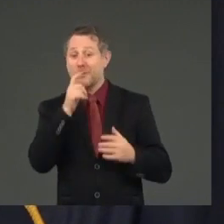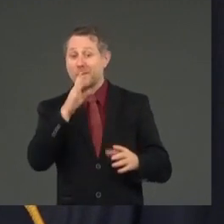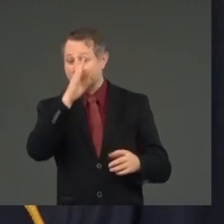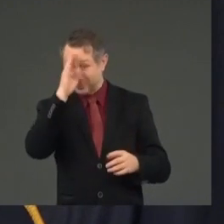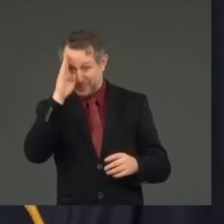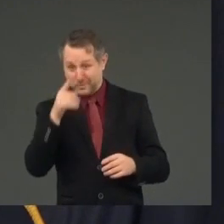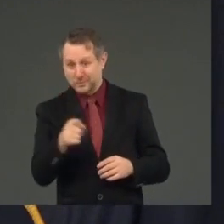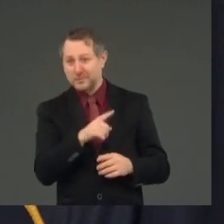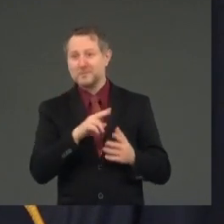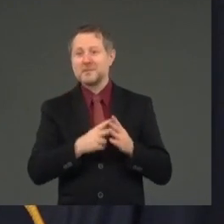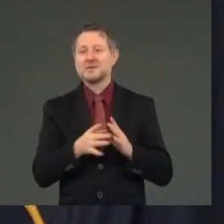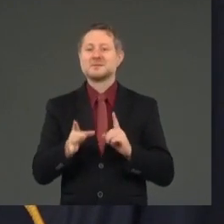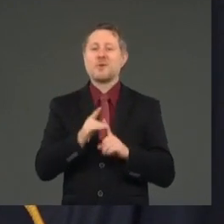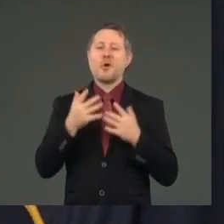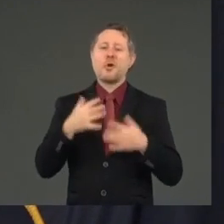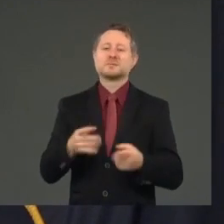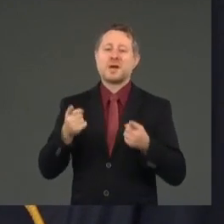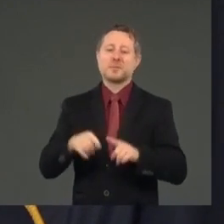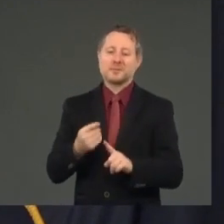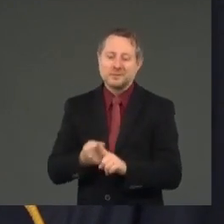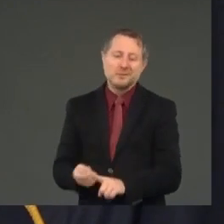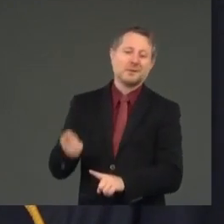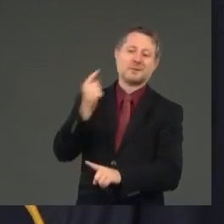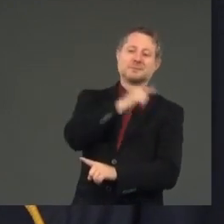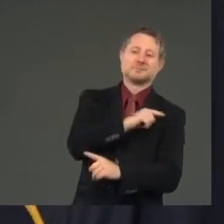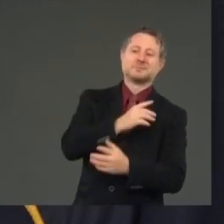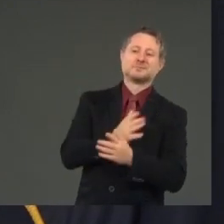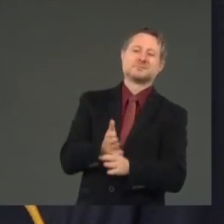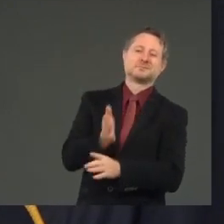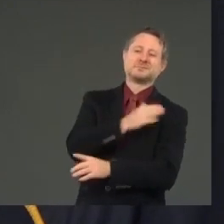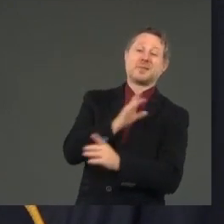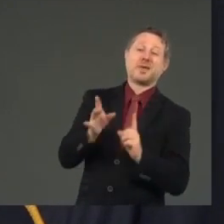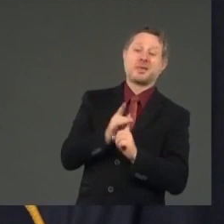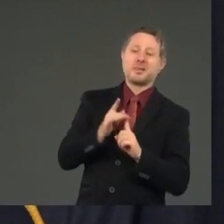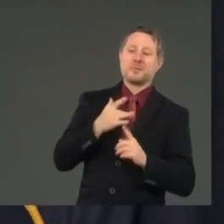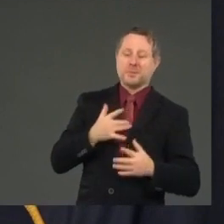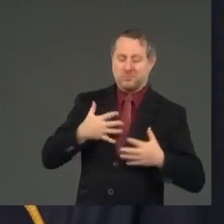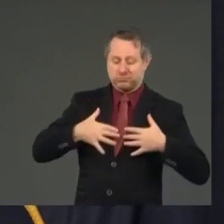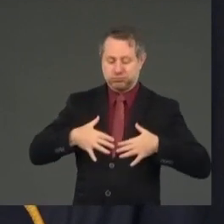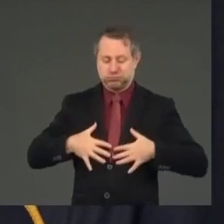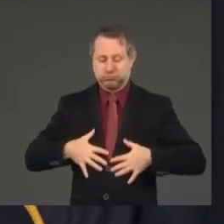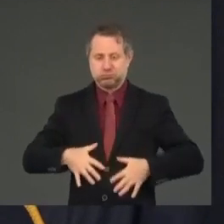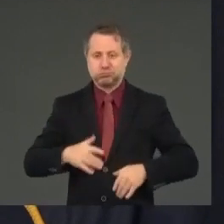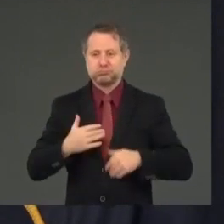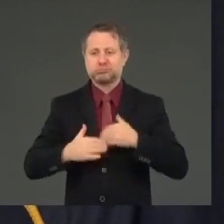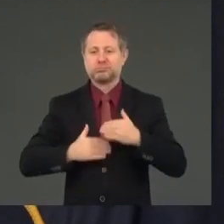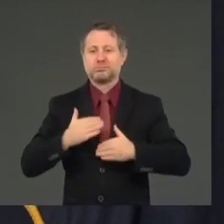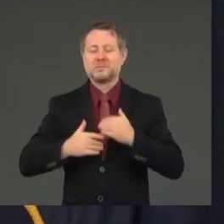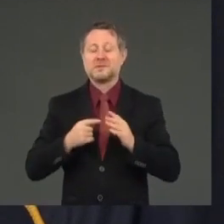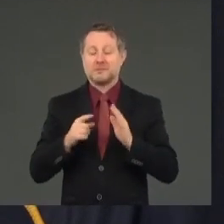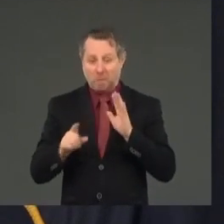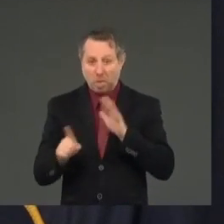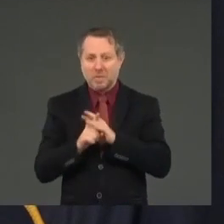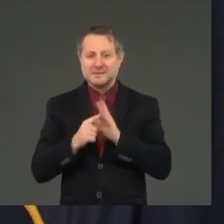DO WITH THE OPENING, BECAUSE TO BE HOSPITALIZED, THAT MEANS YOU